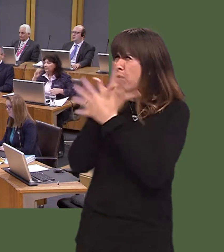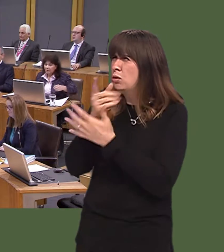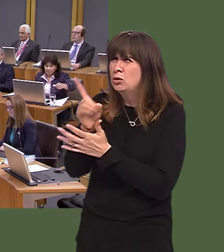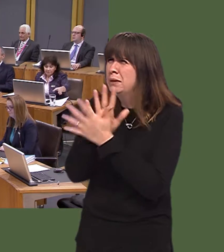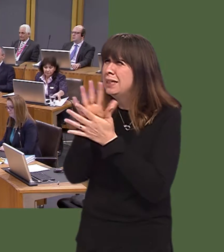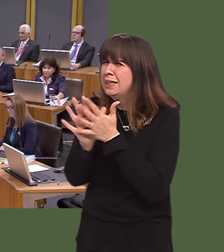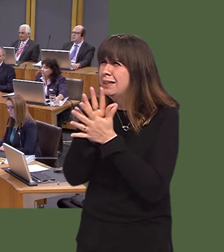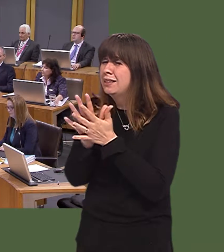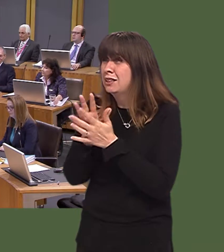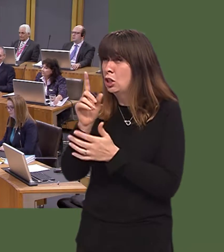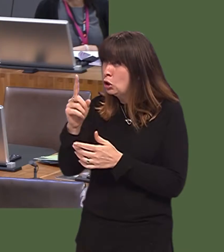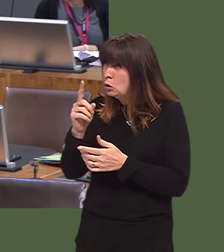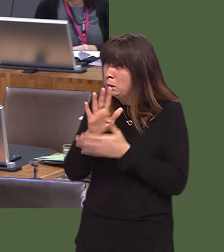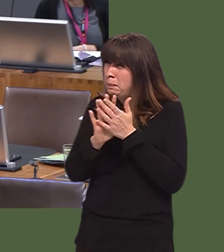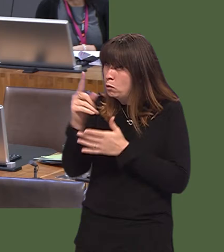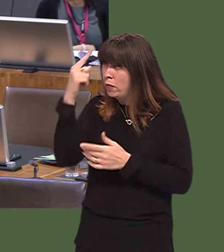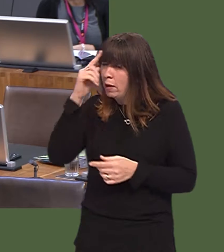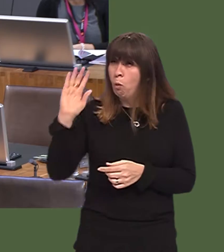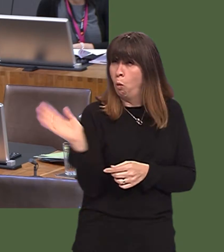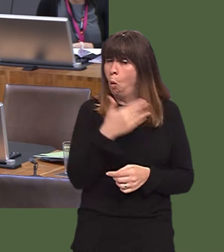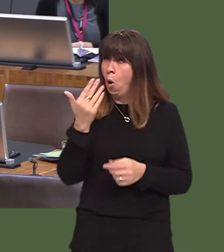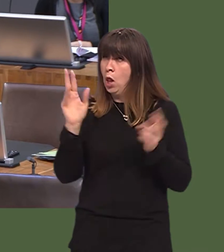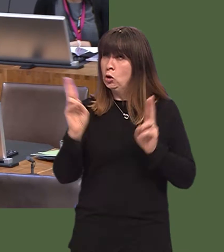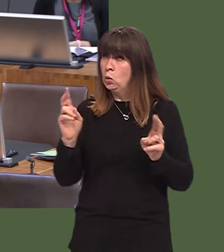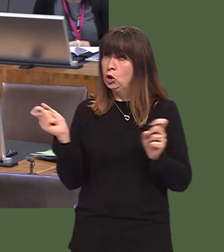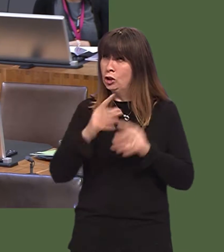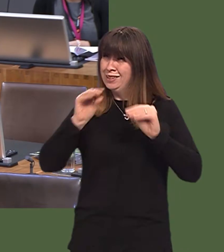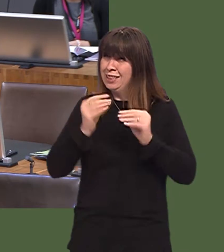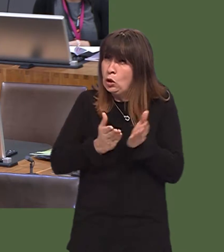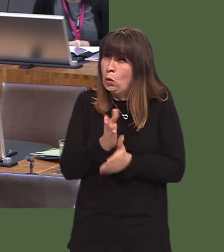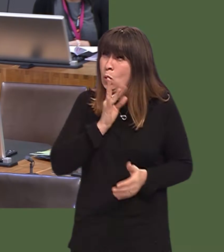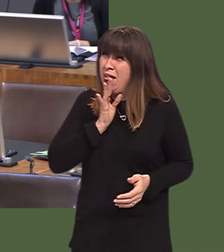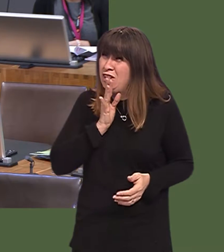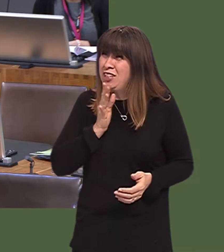She did give me the impression that she was suggesting that every primary school should be Welsh medium.